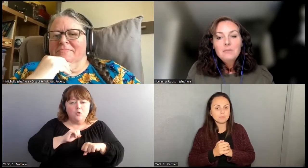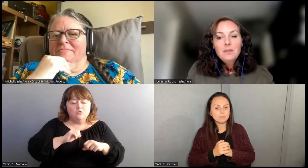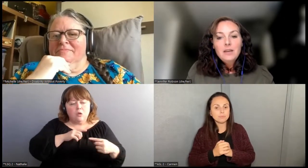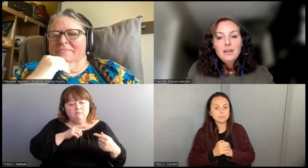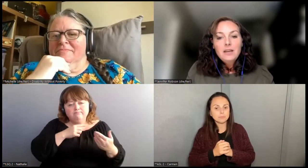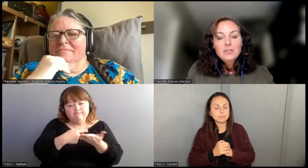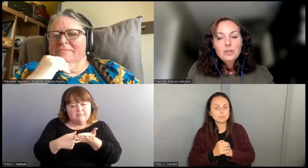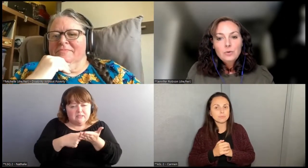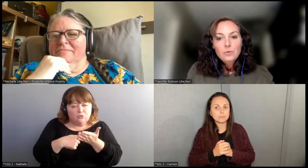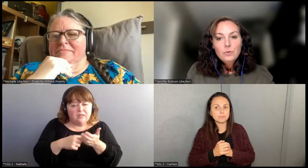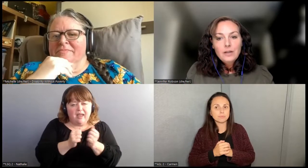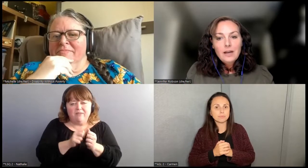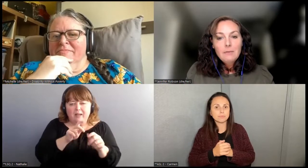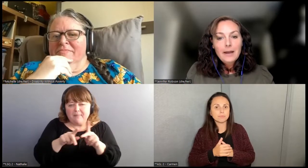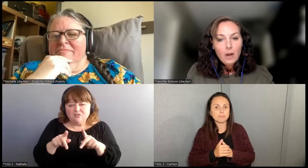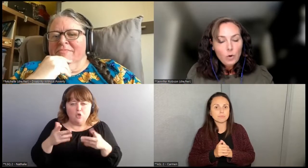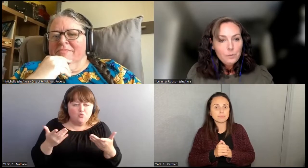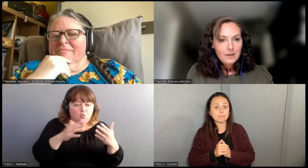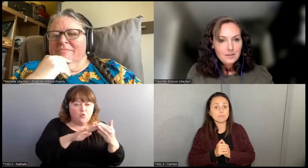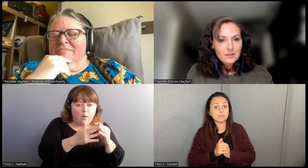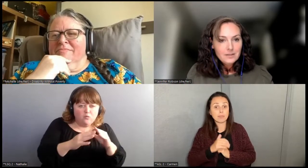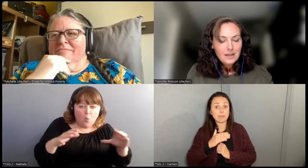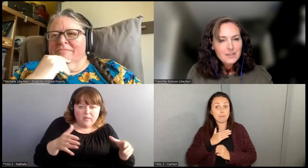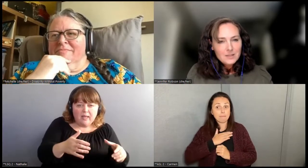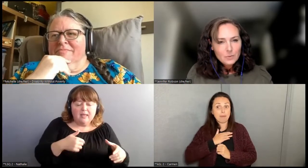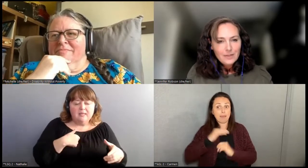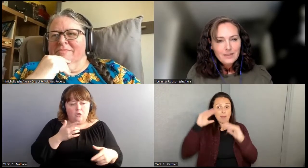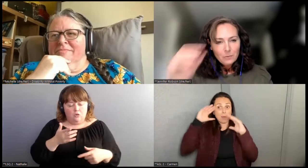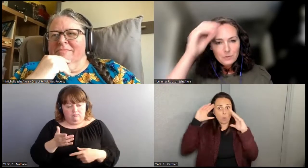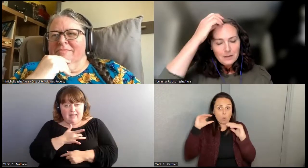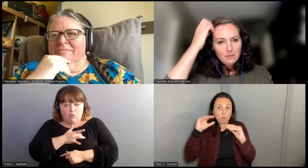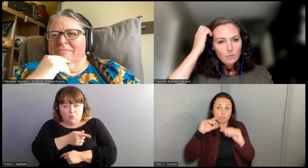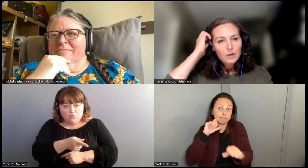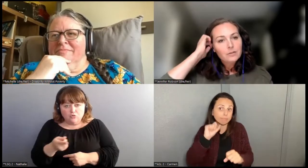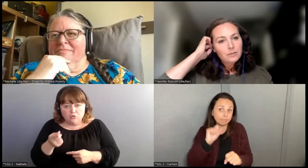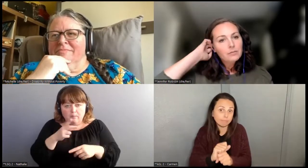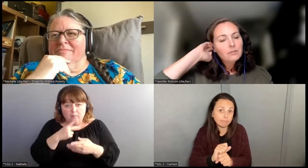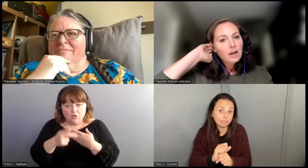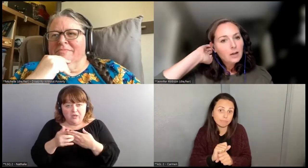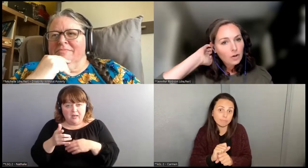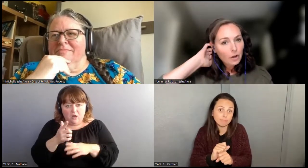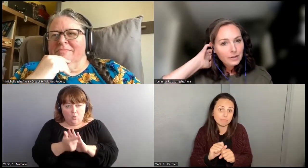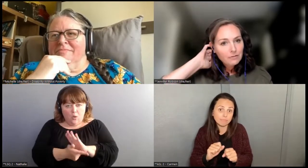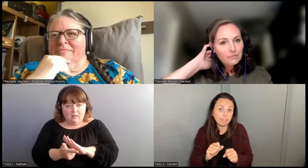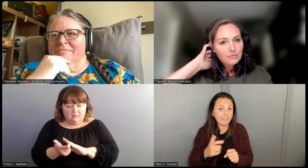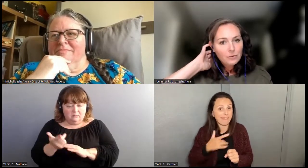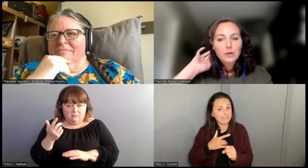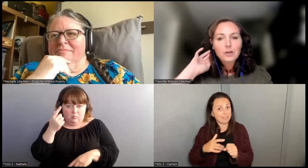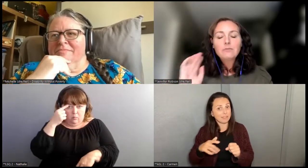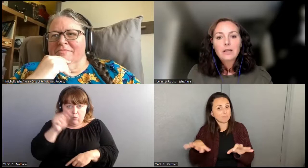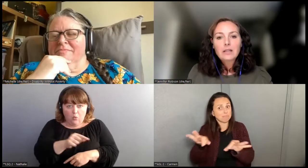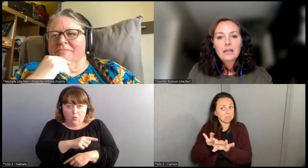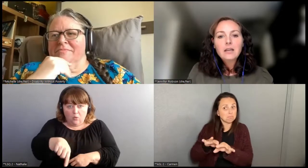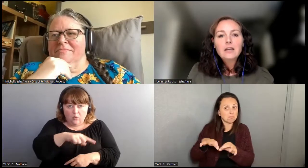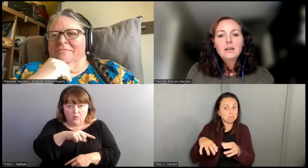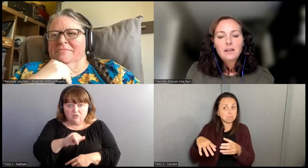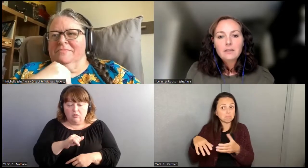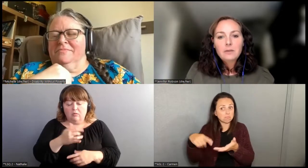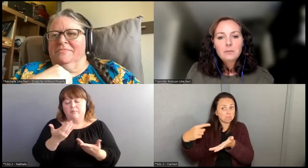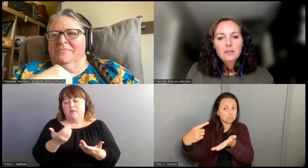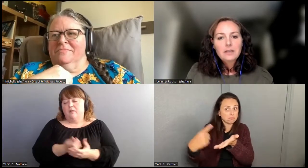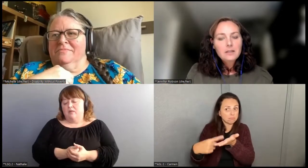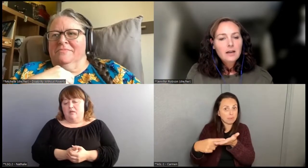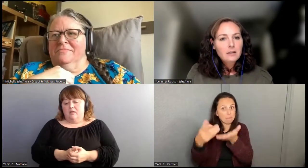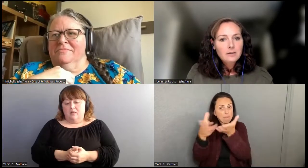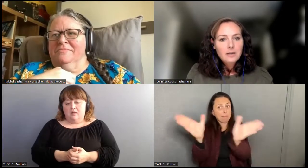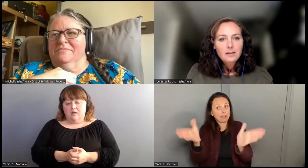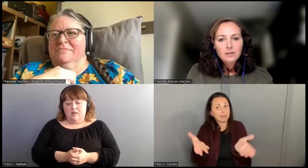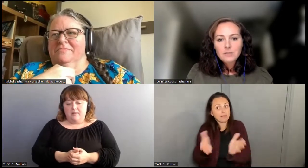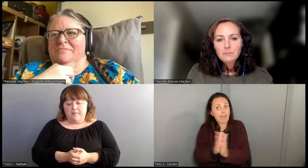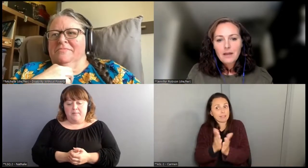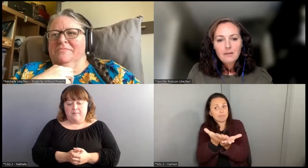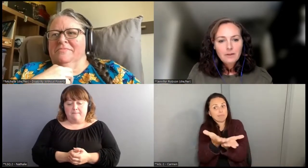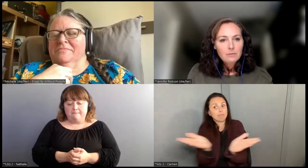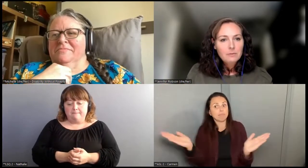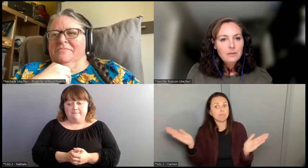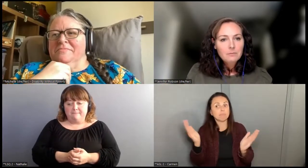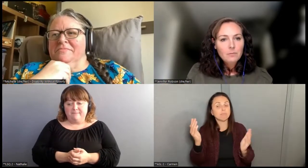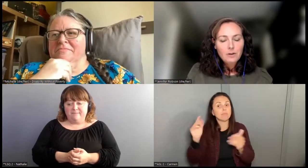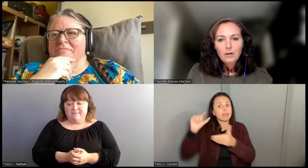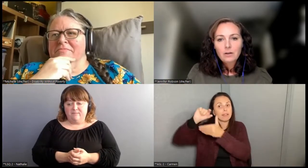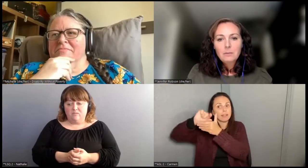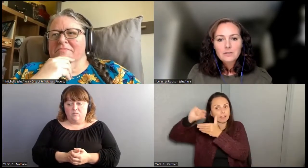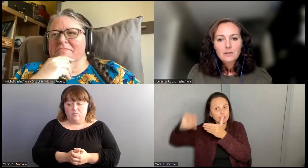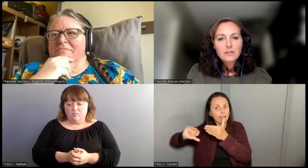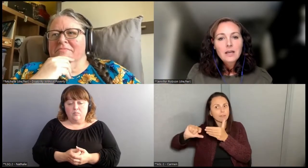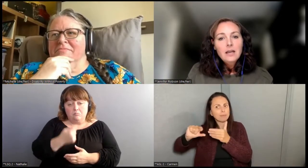RIGHT. SO MY HOPE IS -- THIS IS ONE THING WORTH CALLING FOR, FRANKLY. I THINK PUBLICLY,